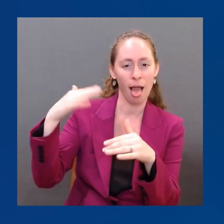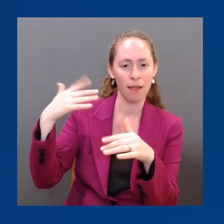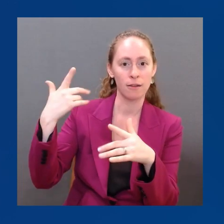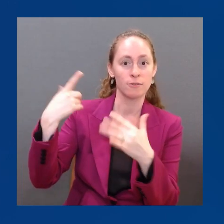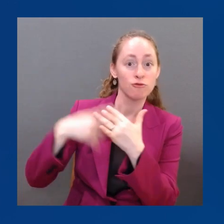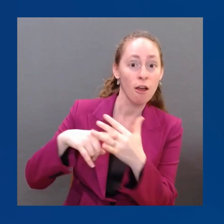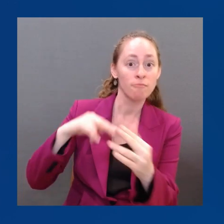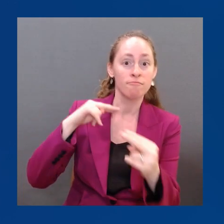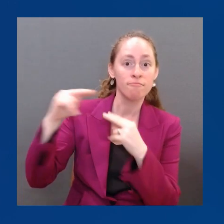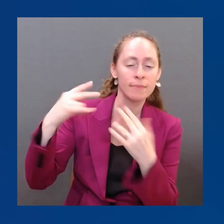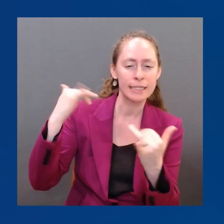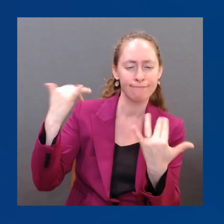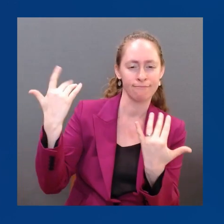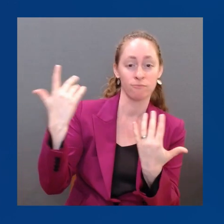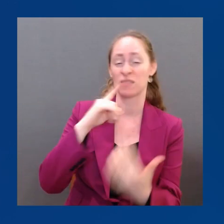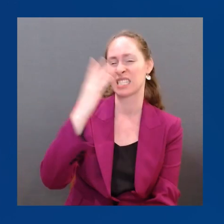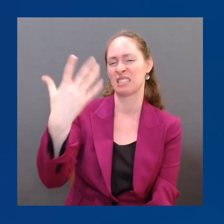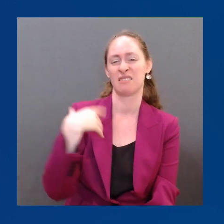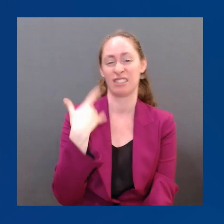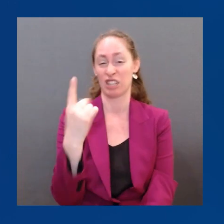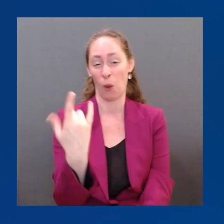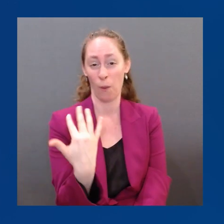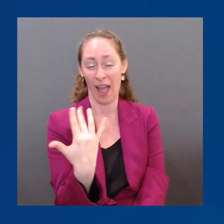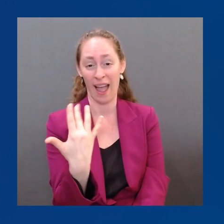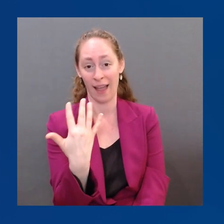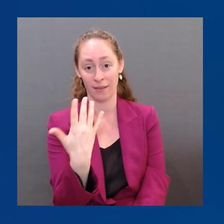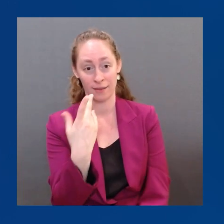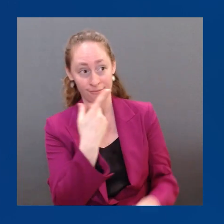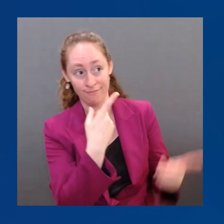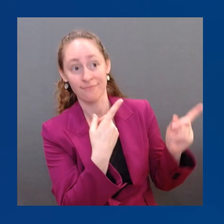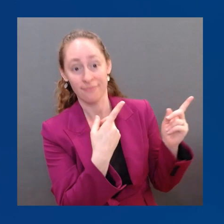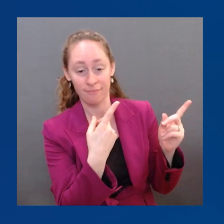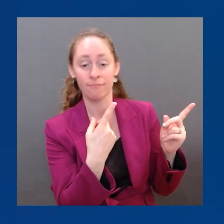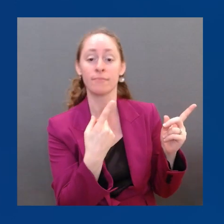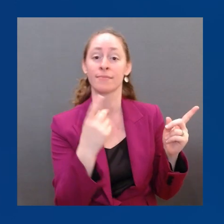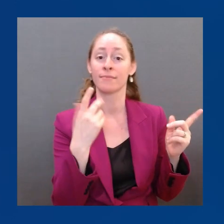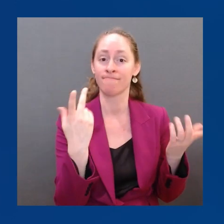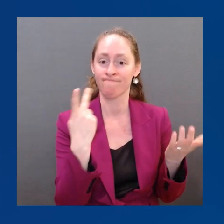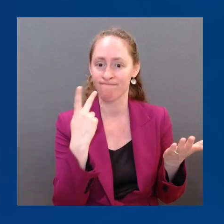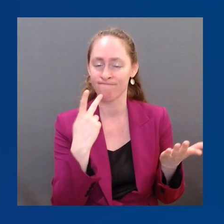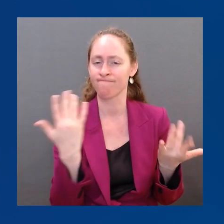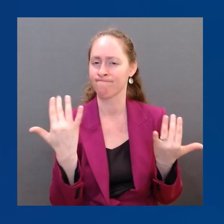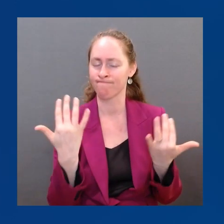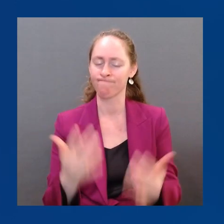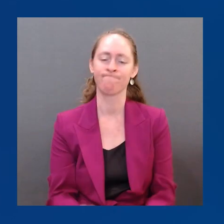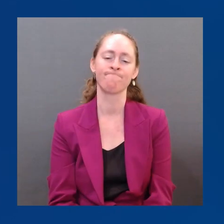And -- and the truth is that other countries are in conversations with the manufacturers